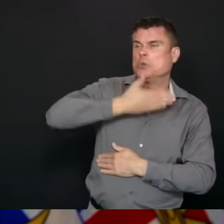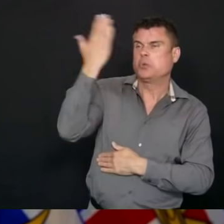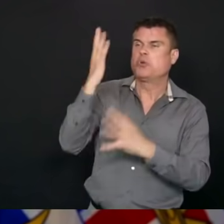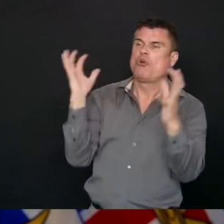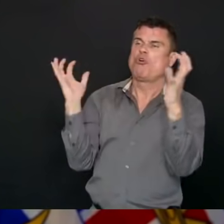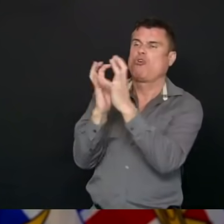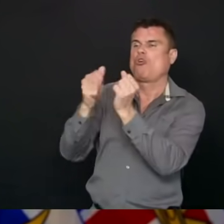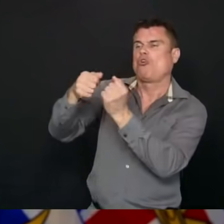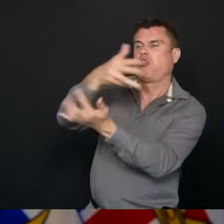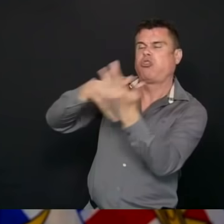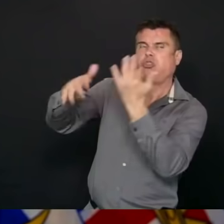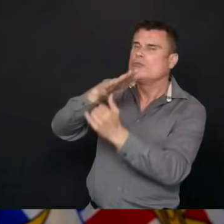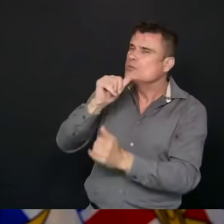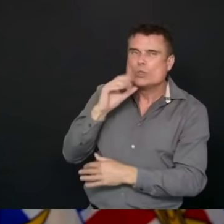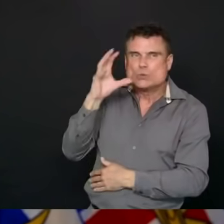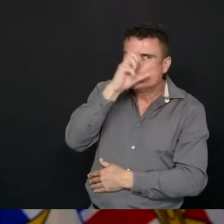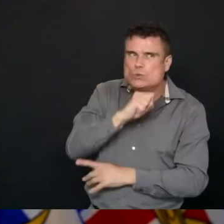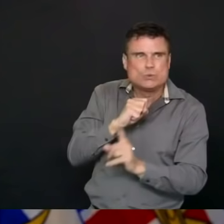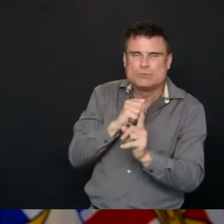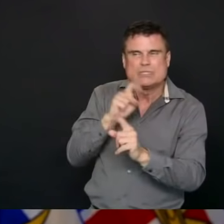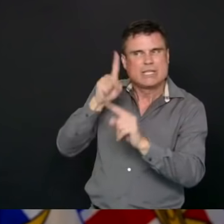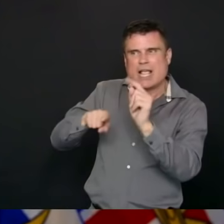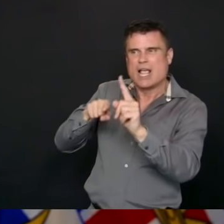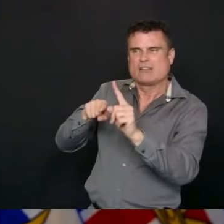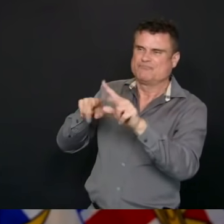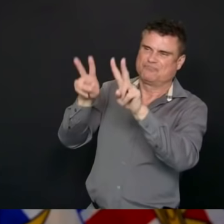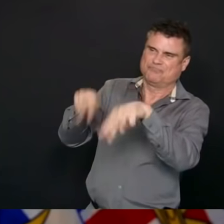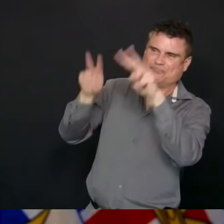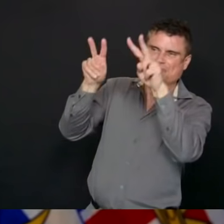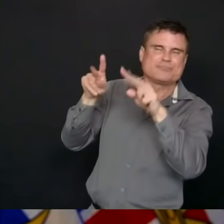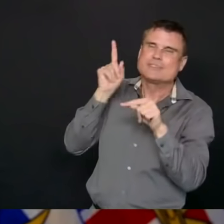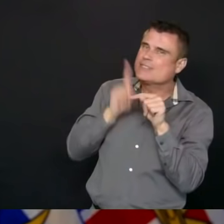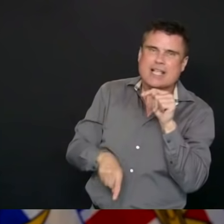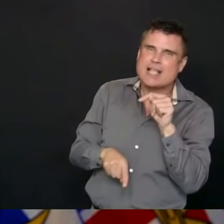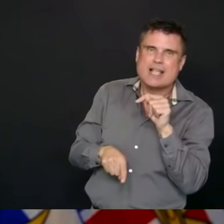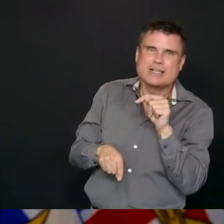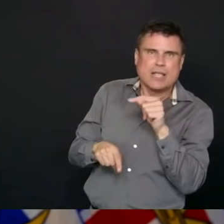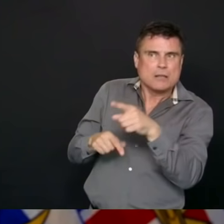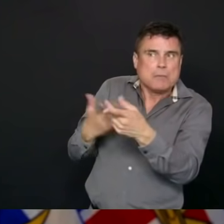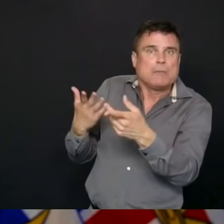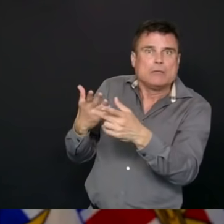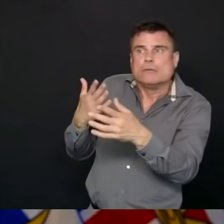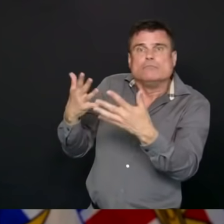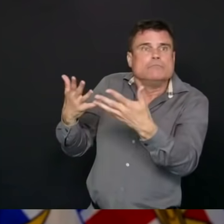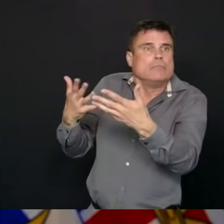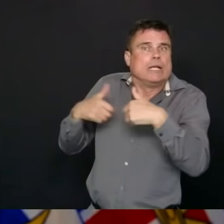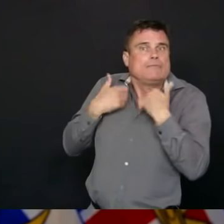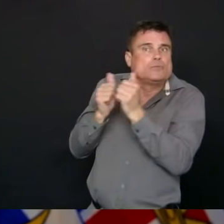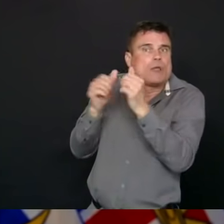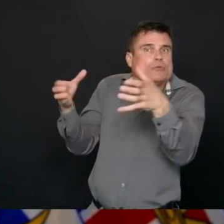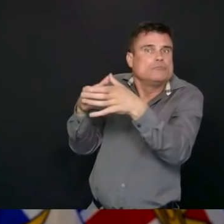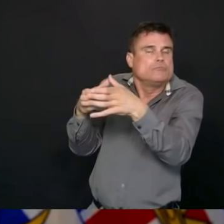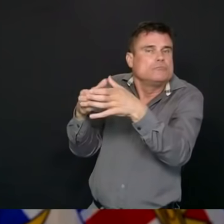who will be looking forward to going and checking on a relative who has been alone for the last couple of